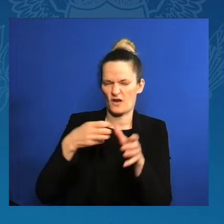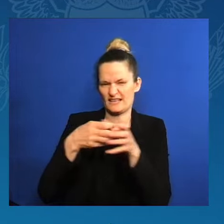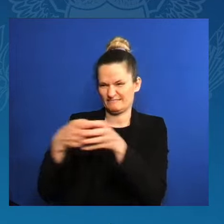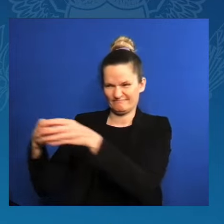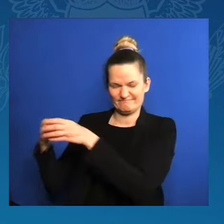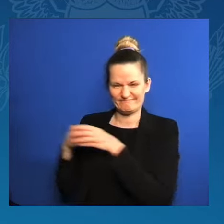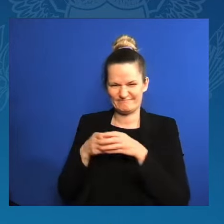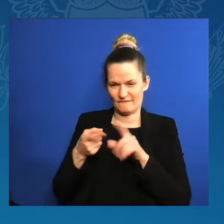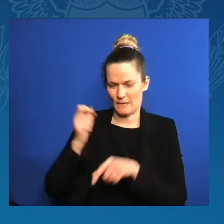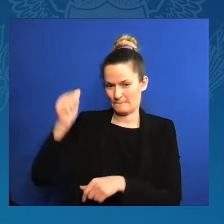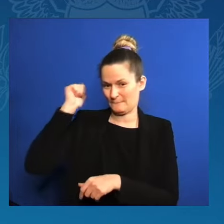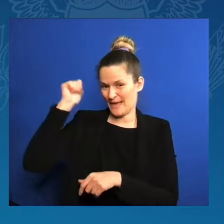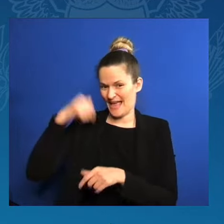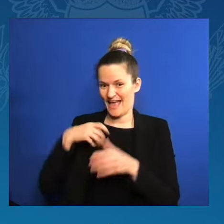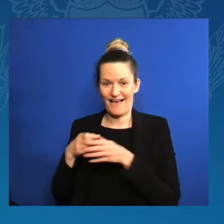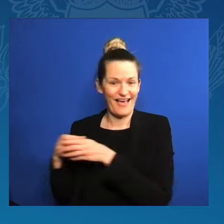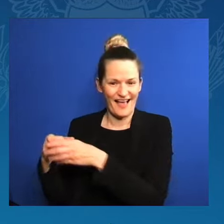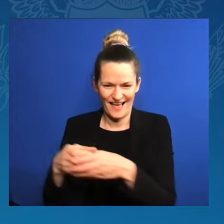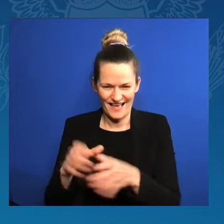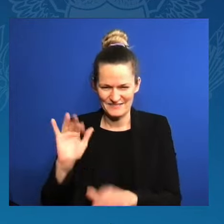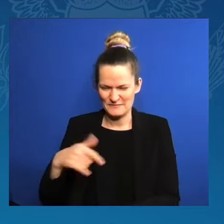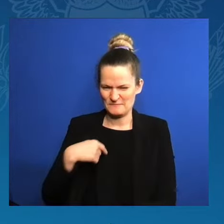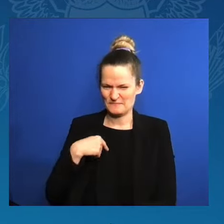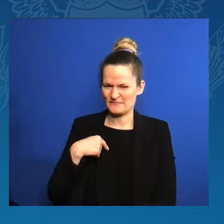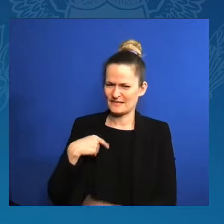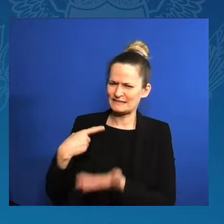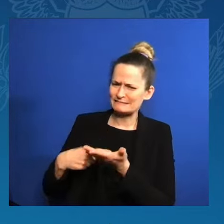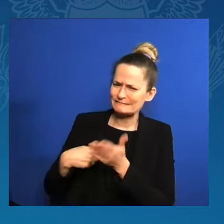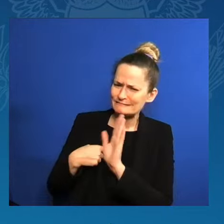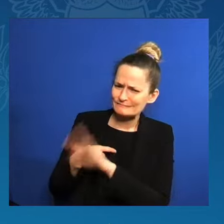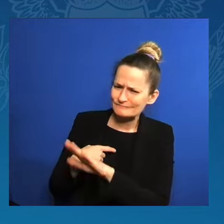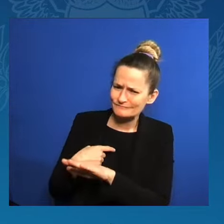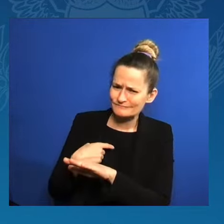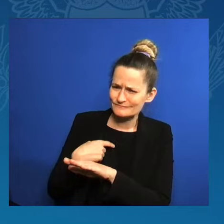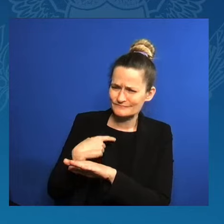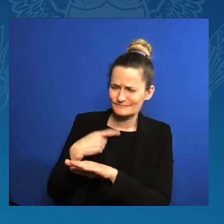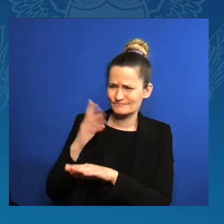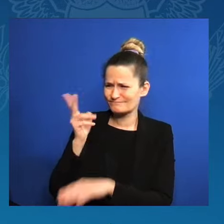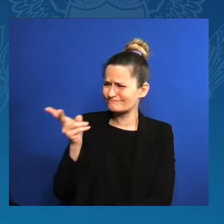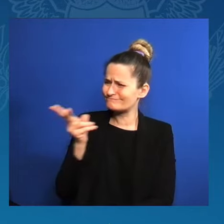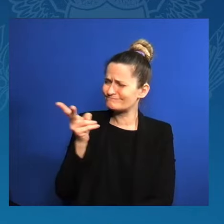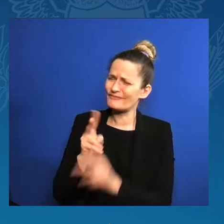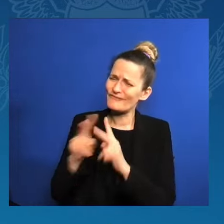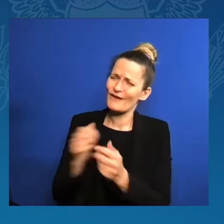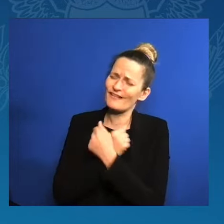You all -- you are a loving couple and you have the great blessing